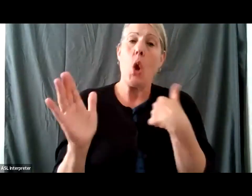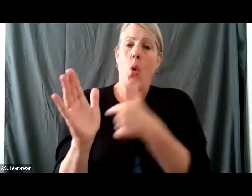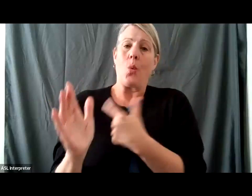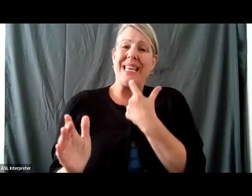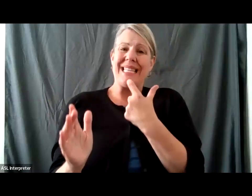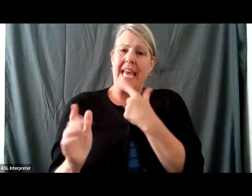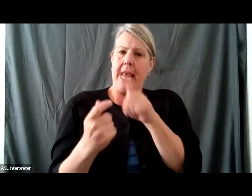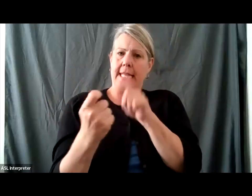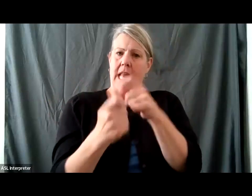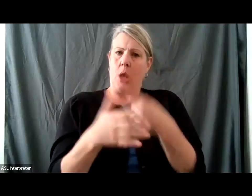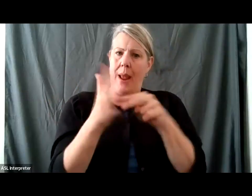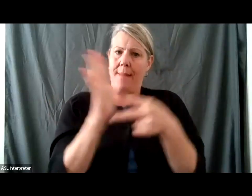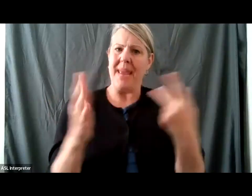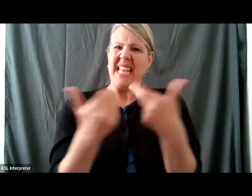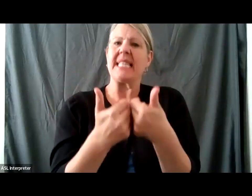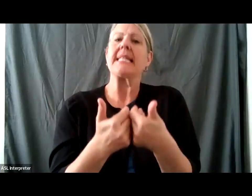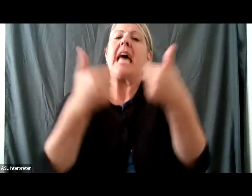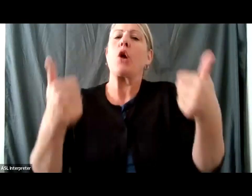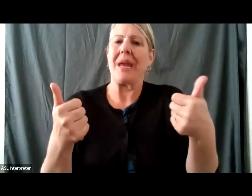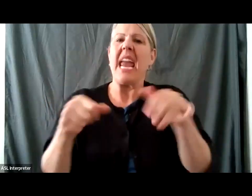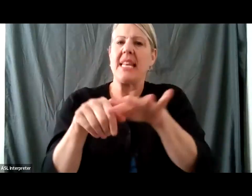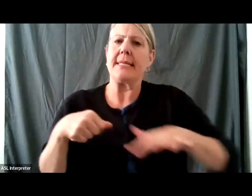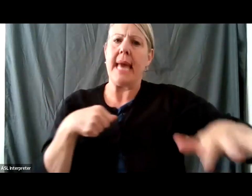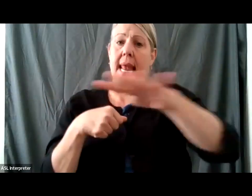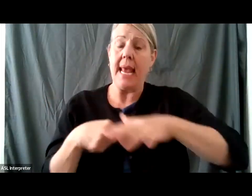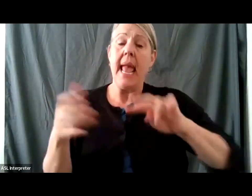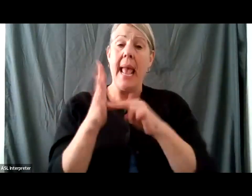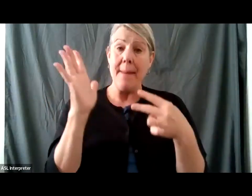A segregated setting under this proposed rule is one where people with disabilities are